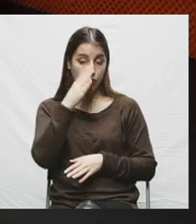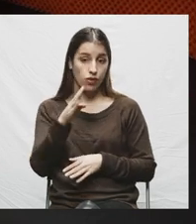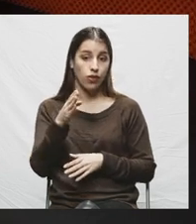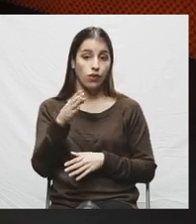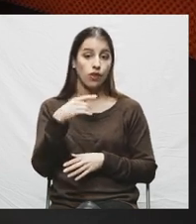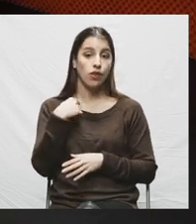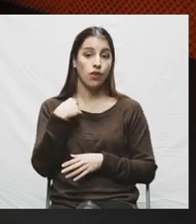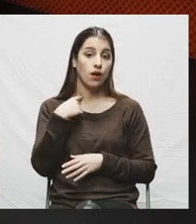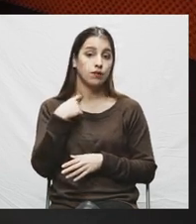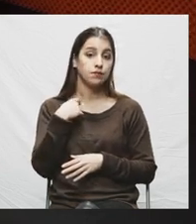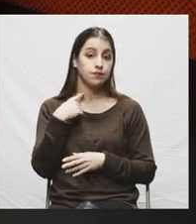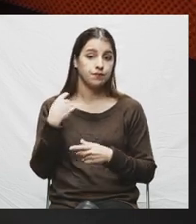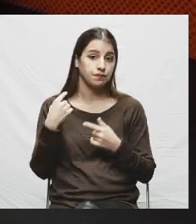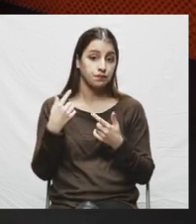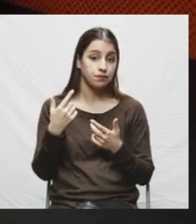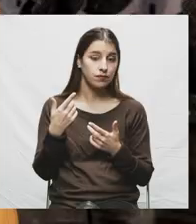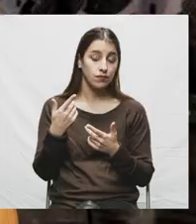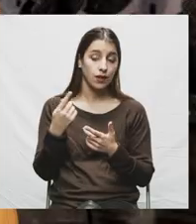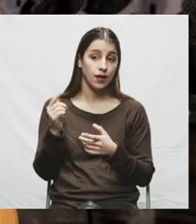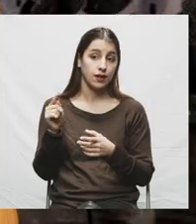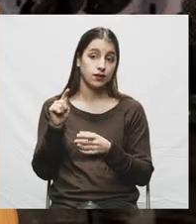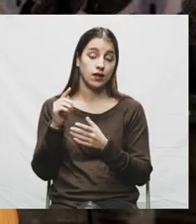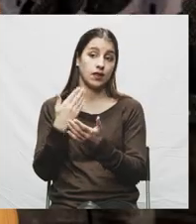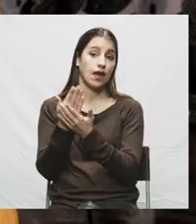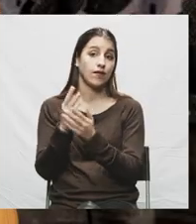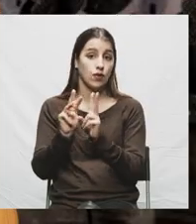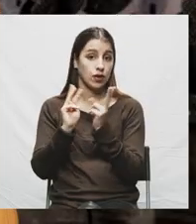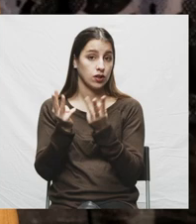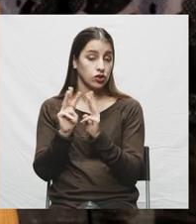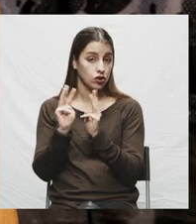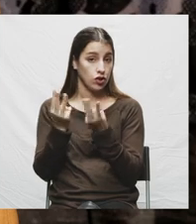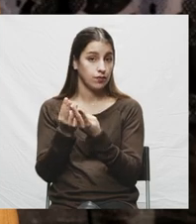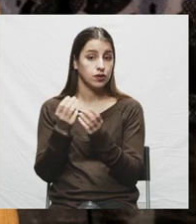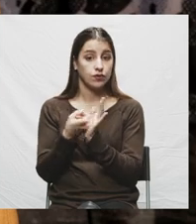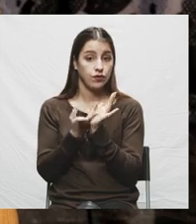I knew there was Movement Research organizing several workshops, different and